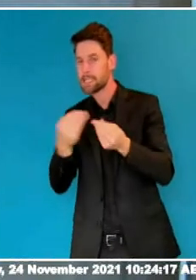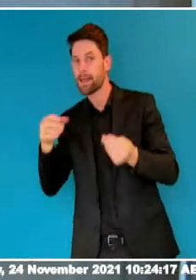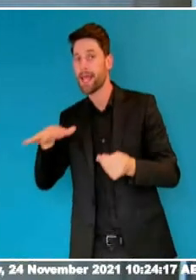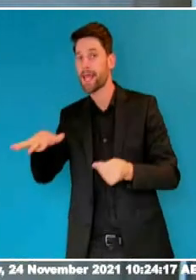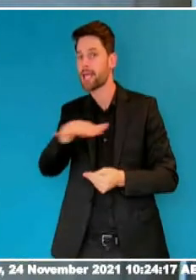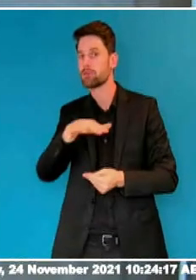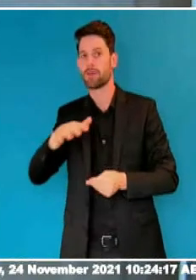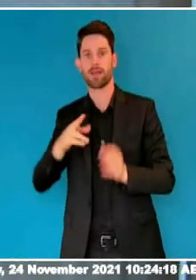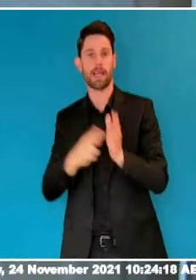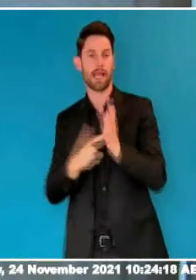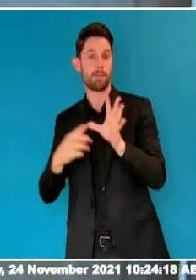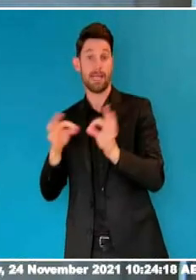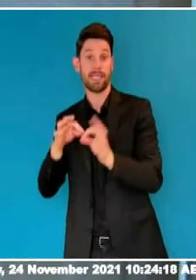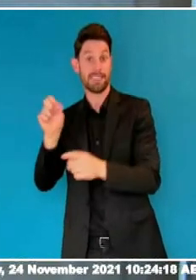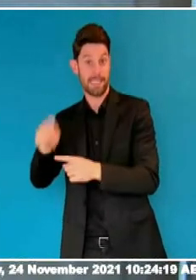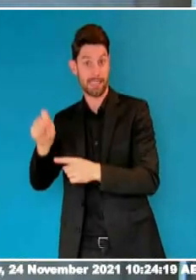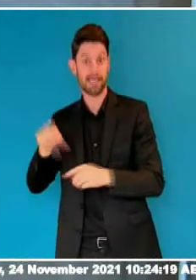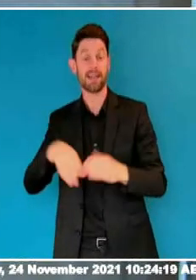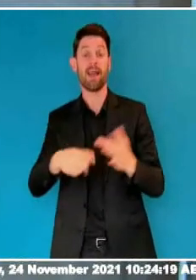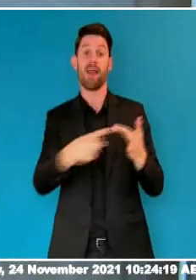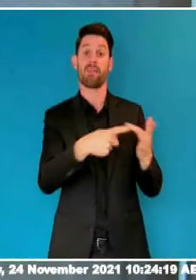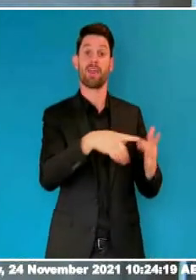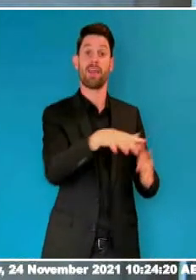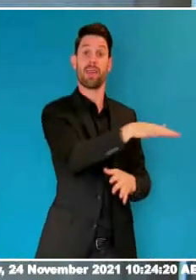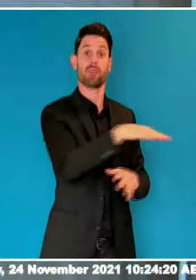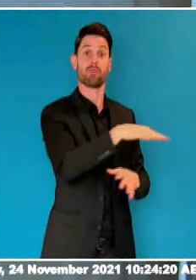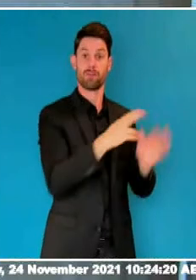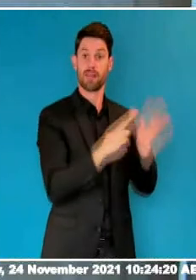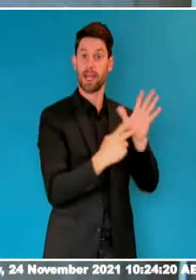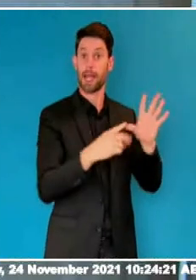engaged, in other pockets of the organisation they are not as engaged.